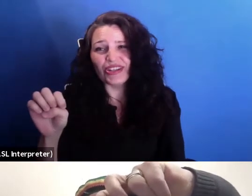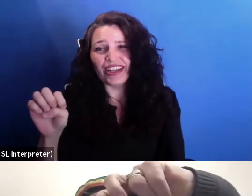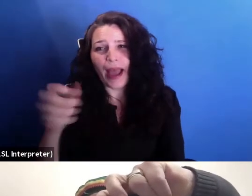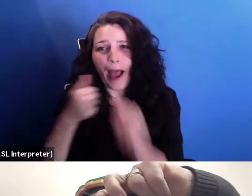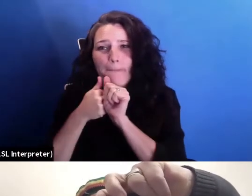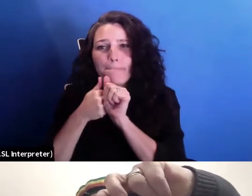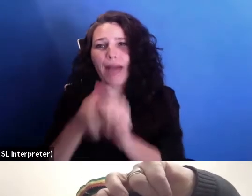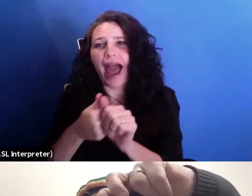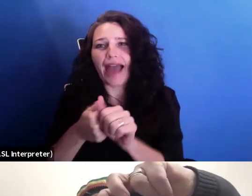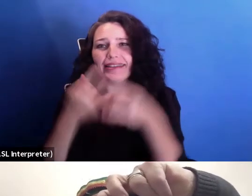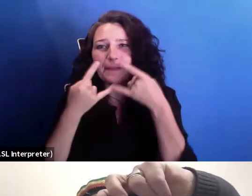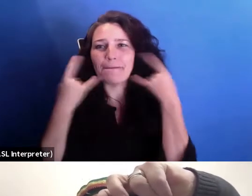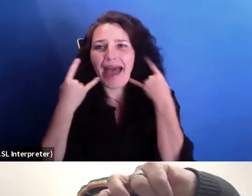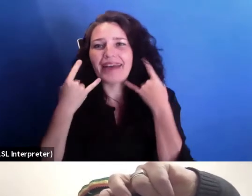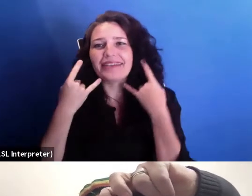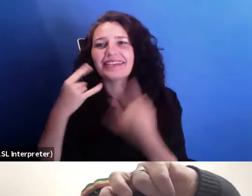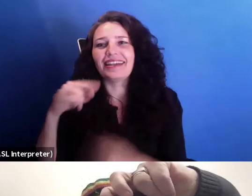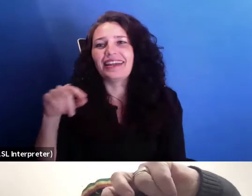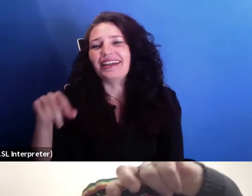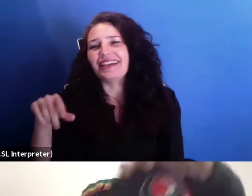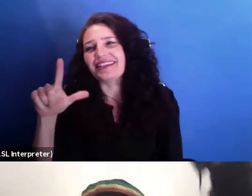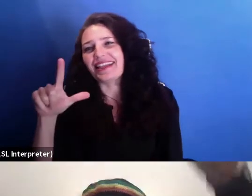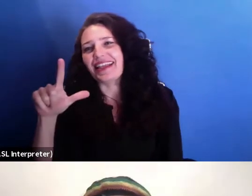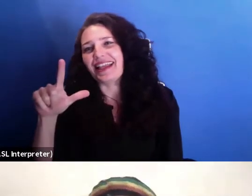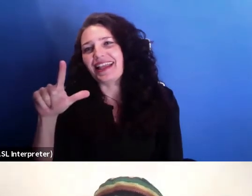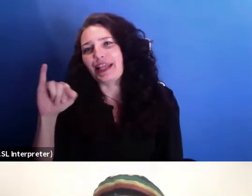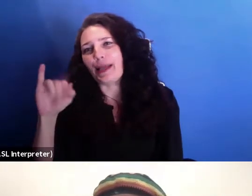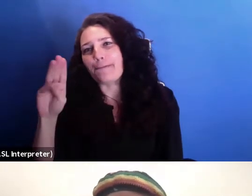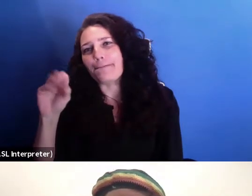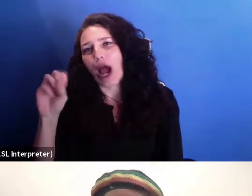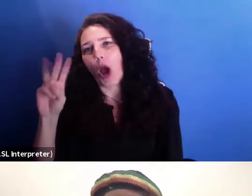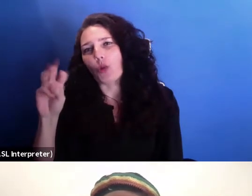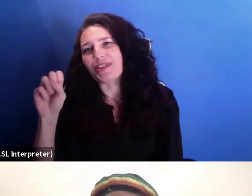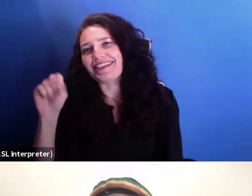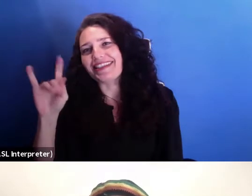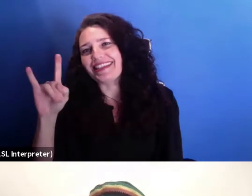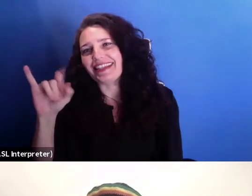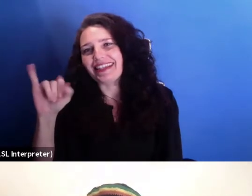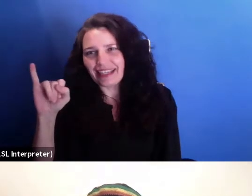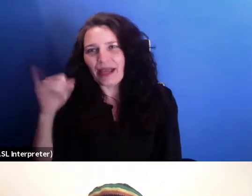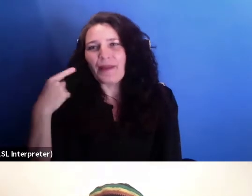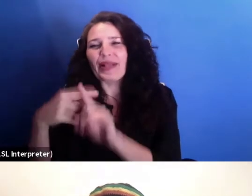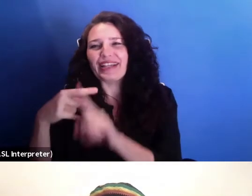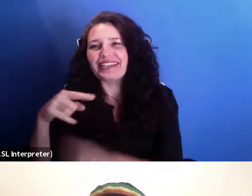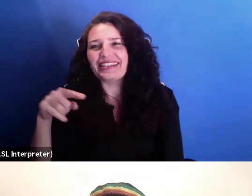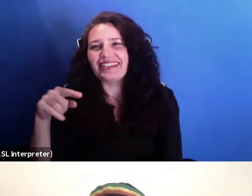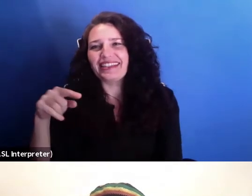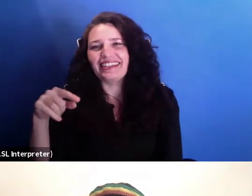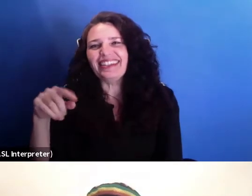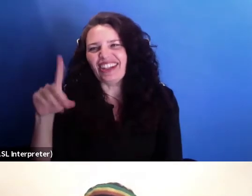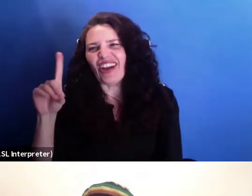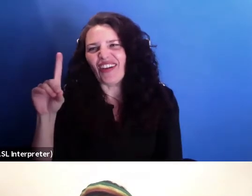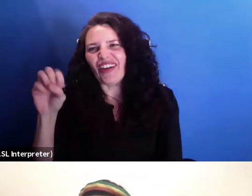So it's the Lebowski and Deadhead mash up. There you go . So you could see that I was in.